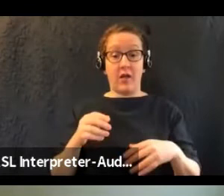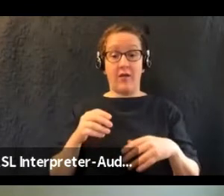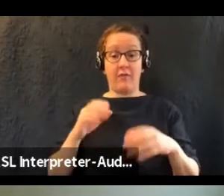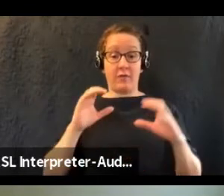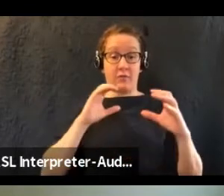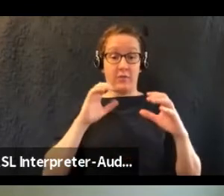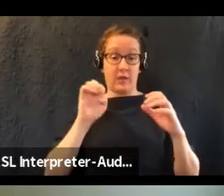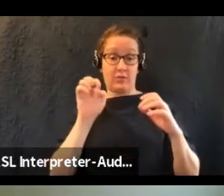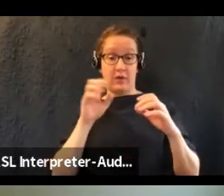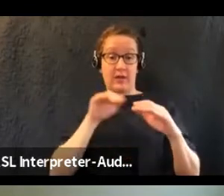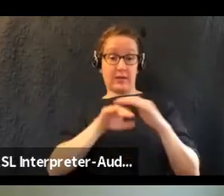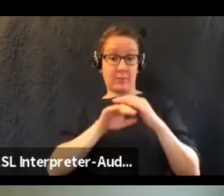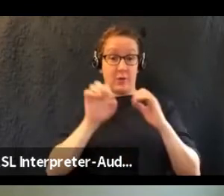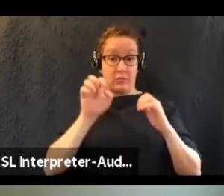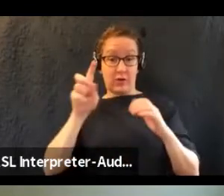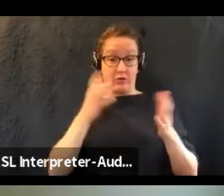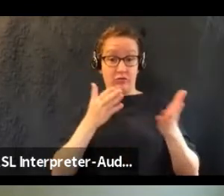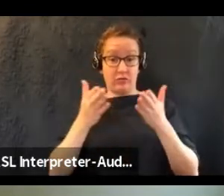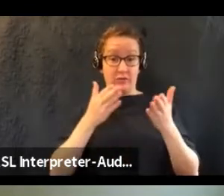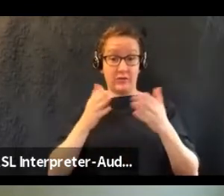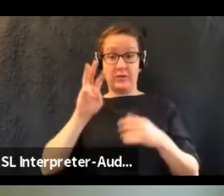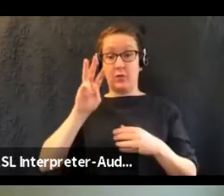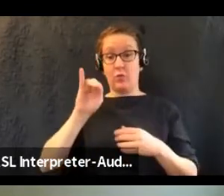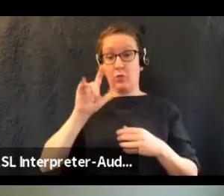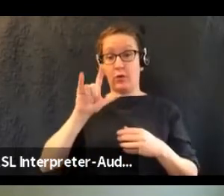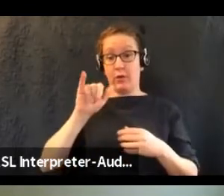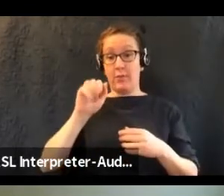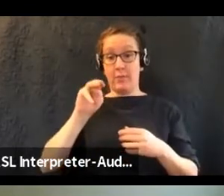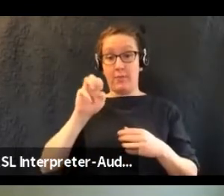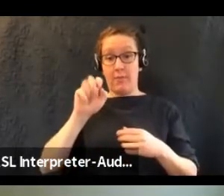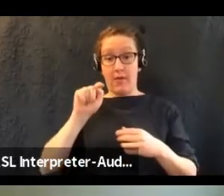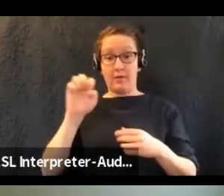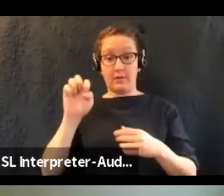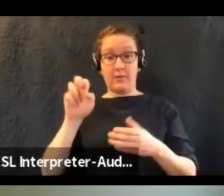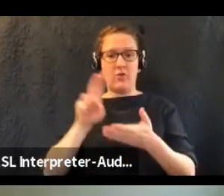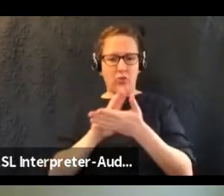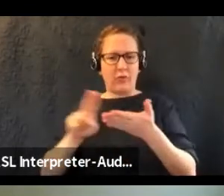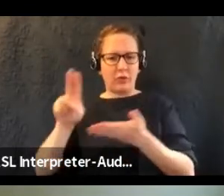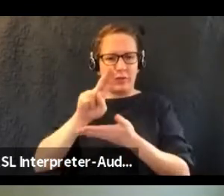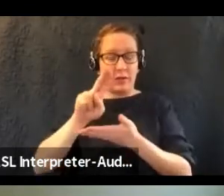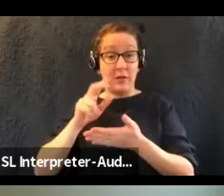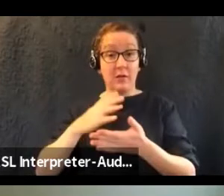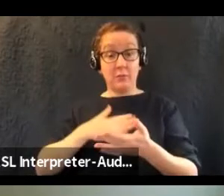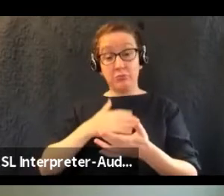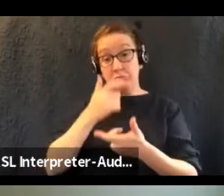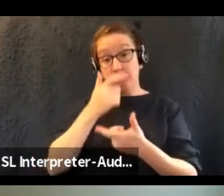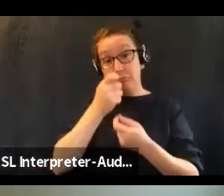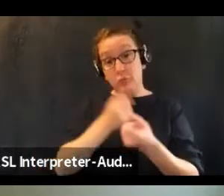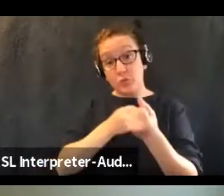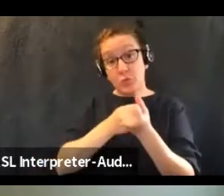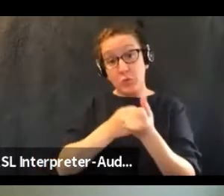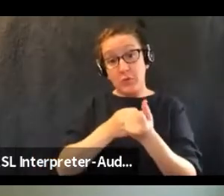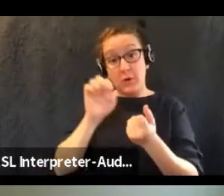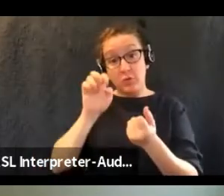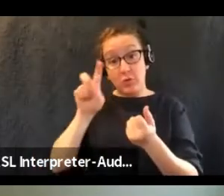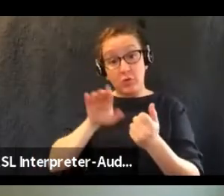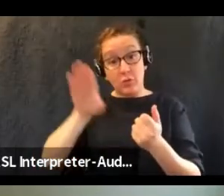My interest in supporting education abroad opportunities for students really came out